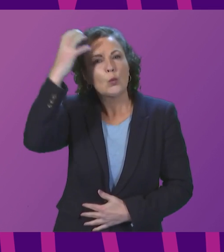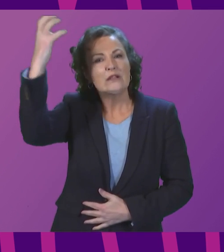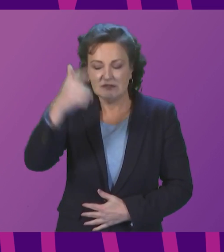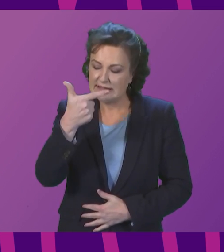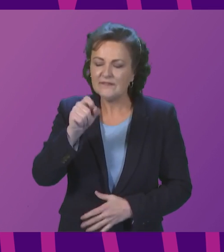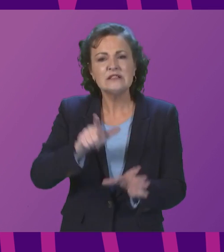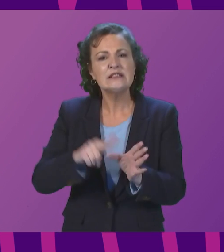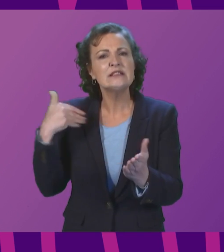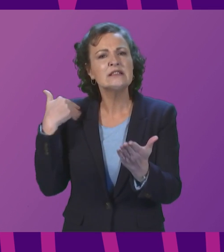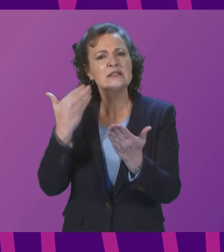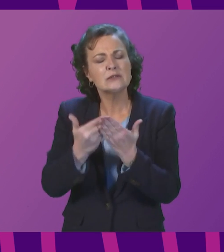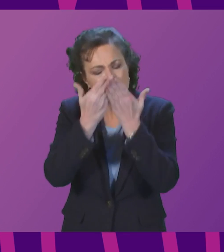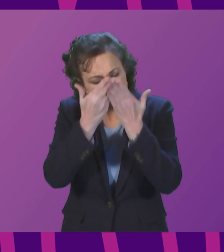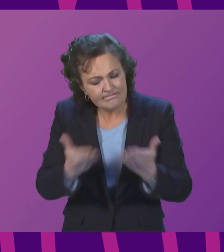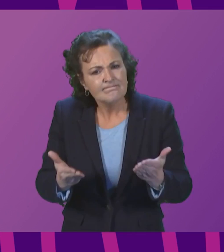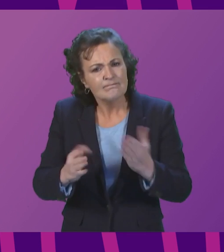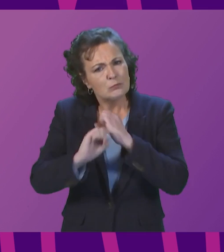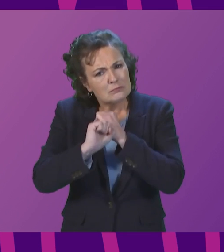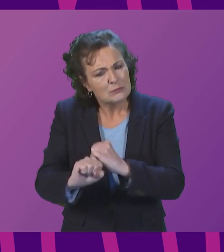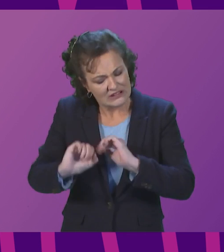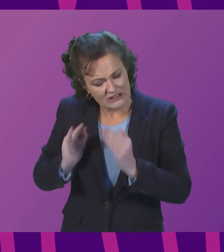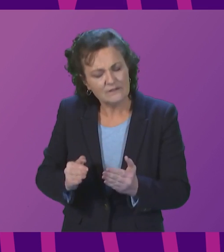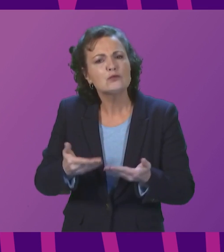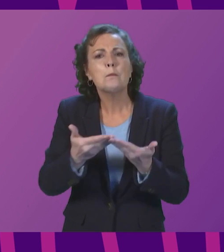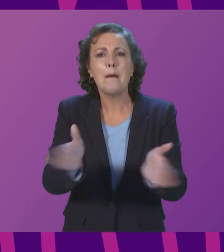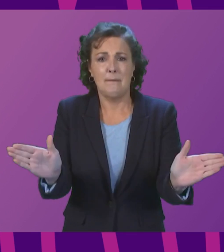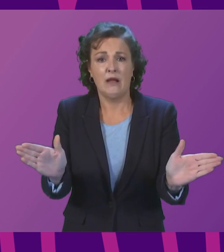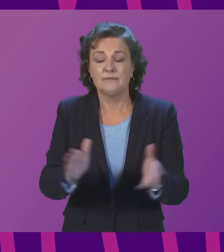and service to the public of this country.